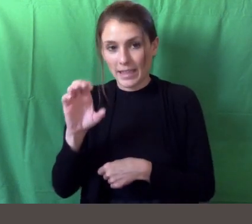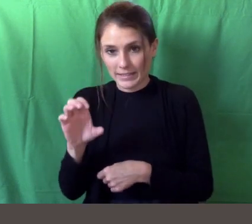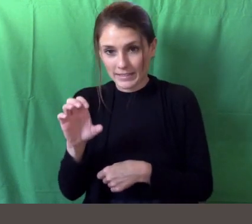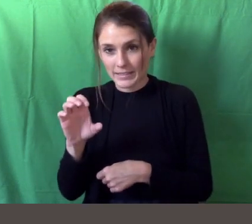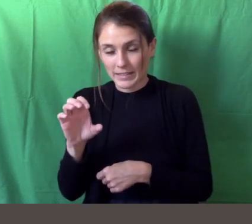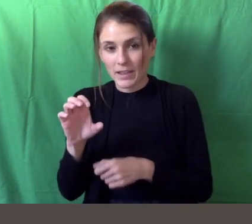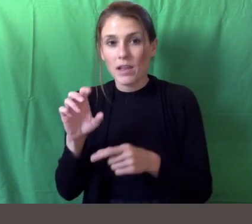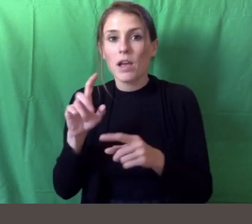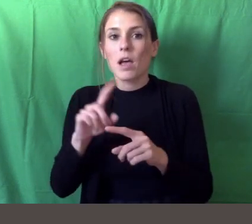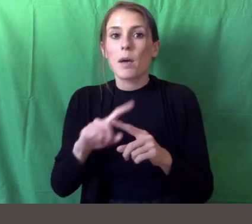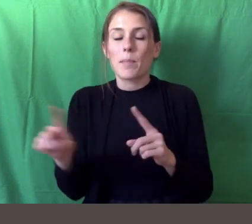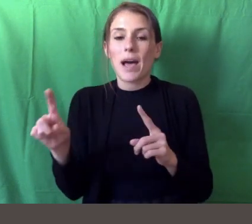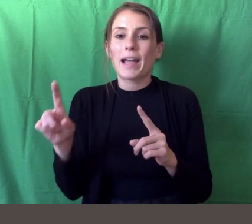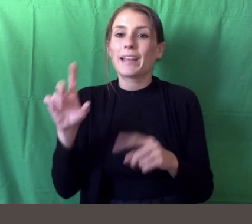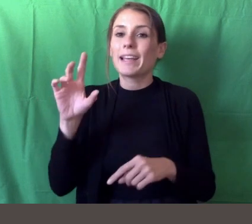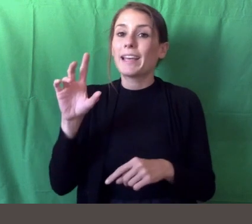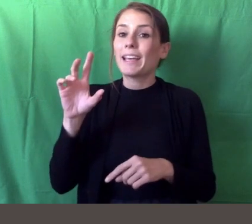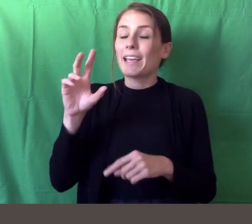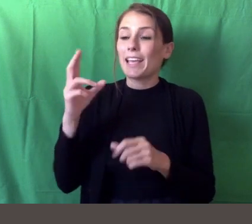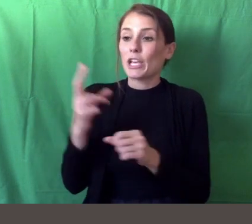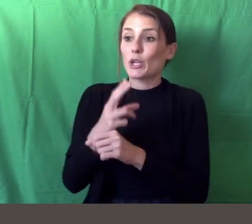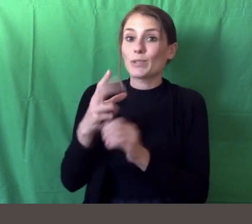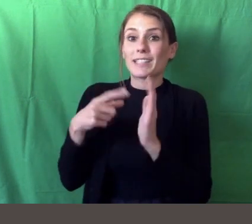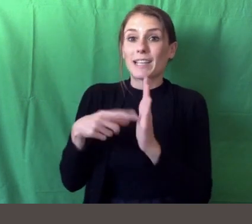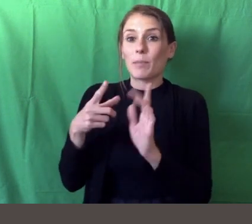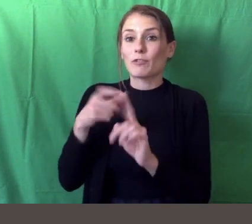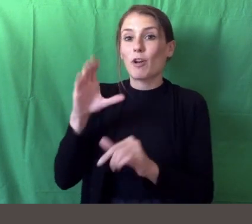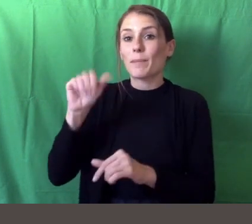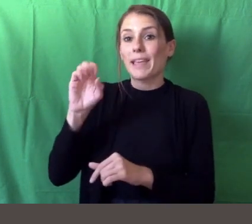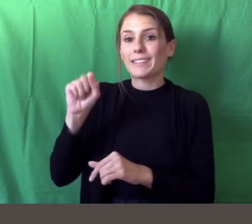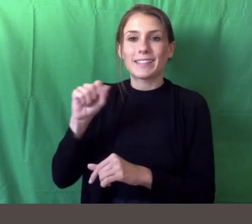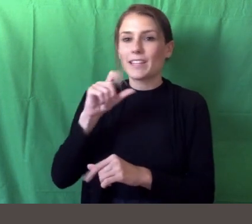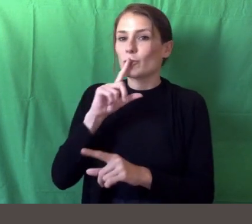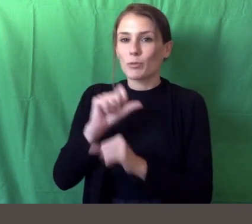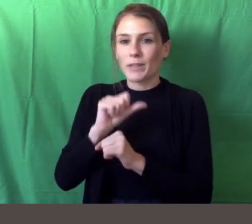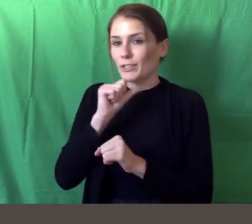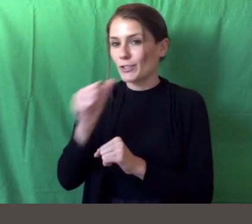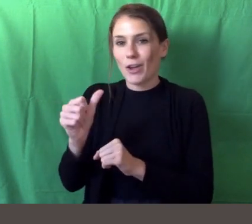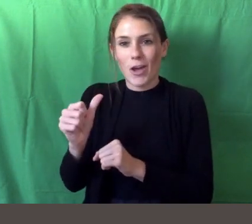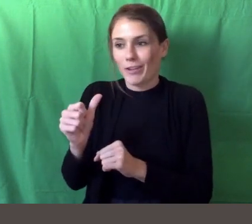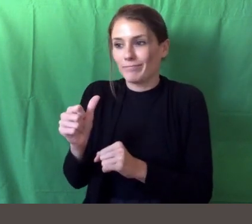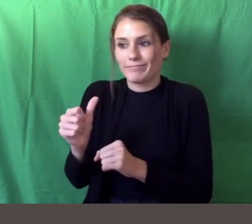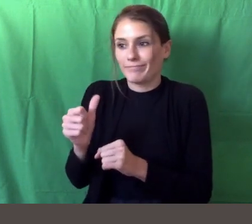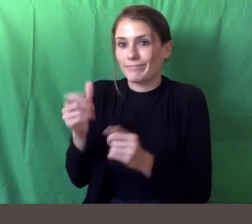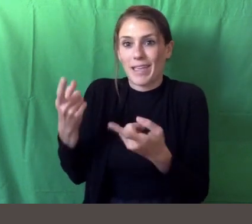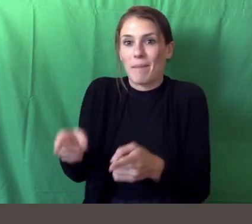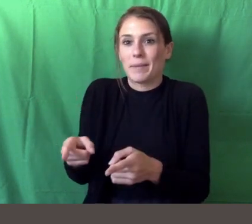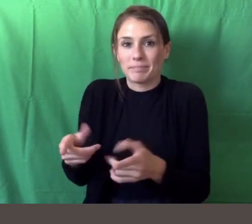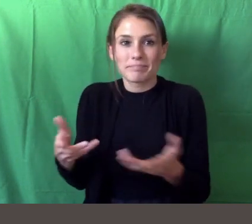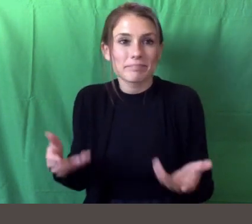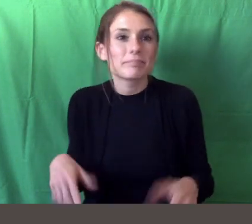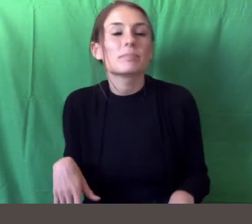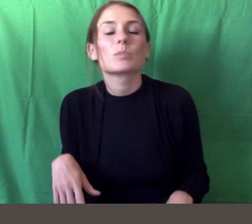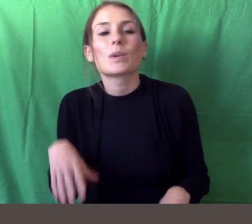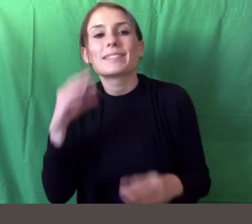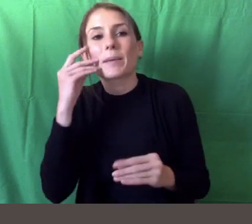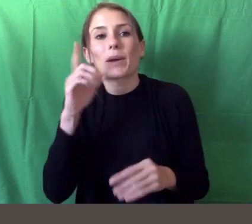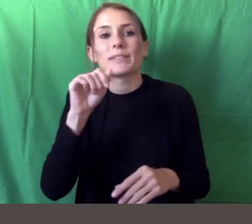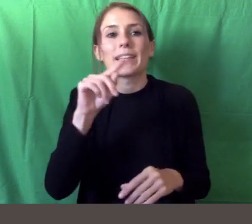other cases, which simply did not exist. So let's think about data and models.